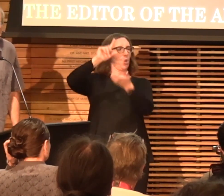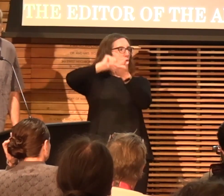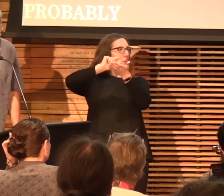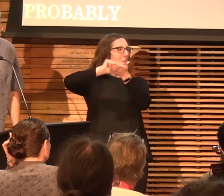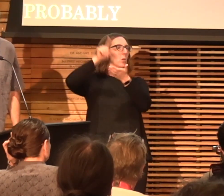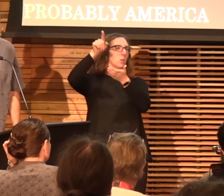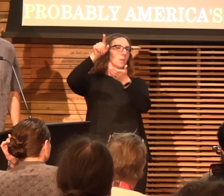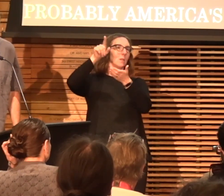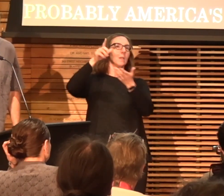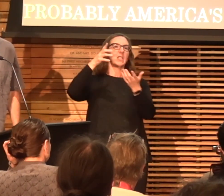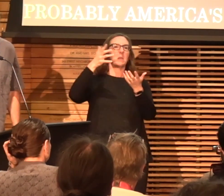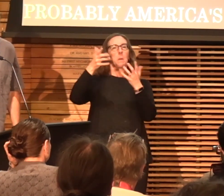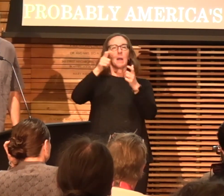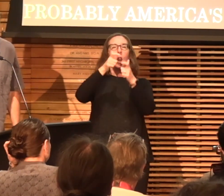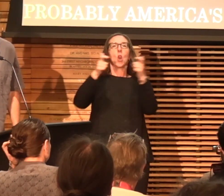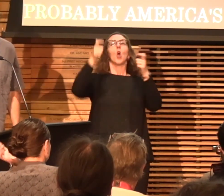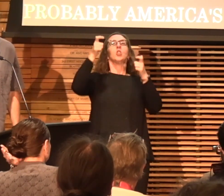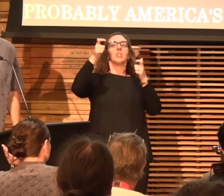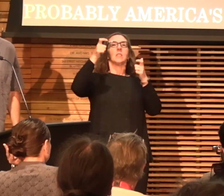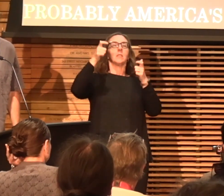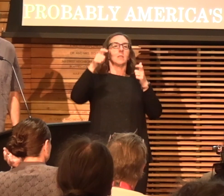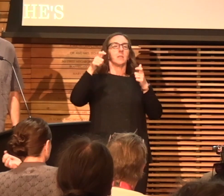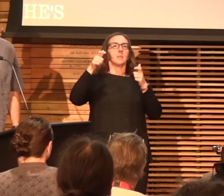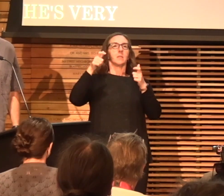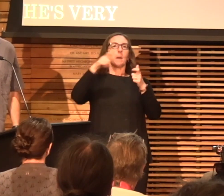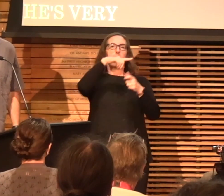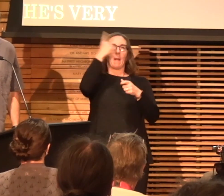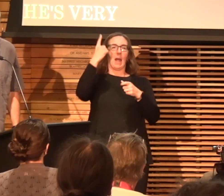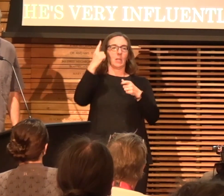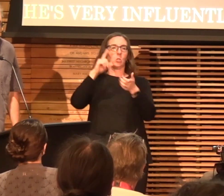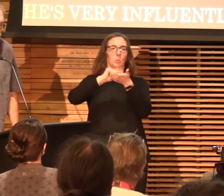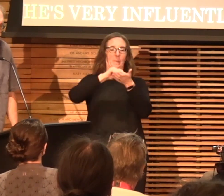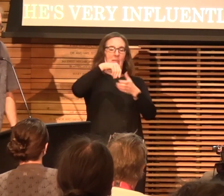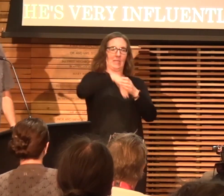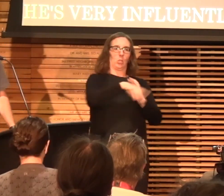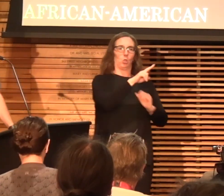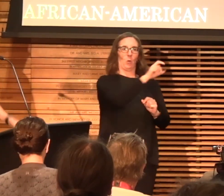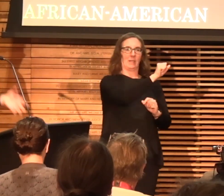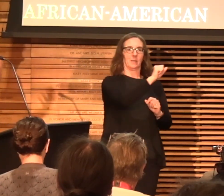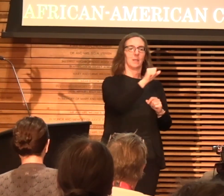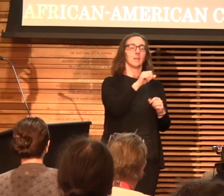largest Black newspaper. He's a very influential figure in the African-American community.